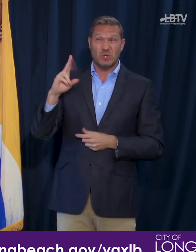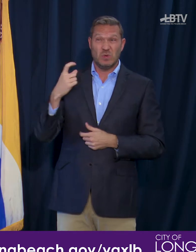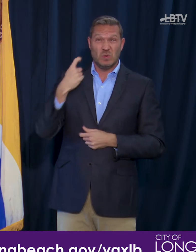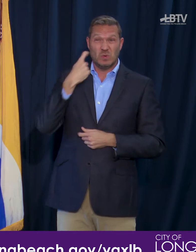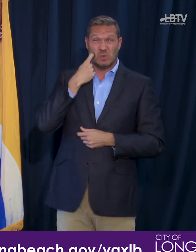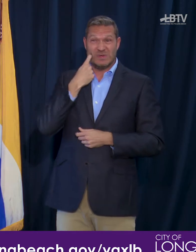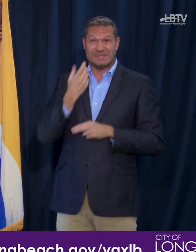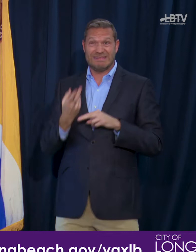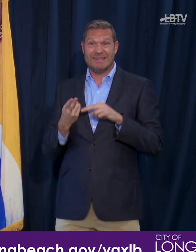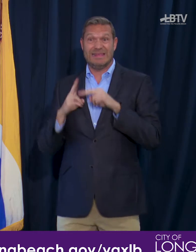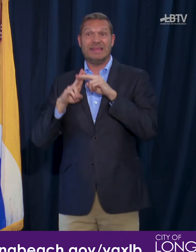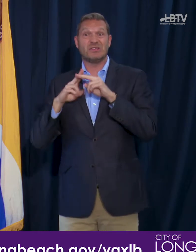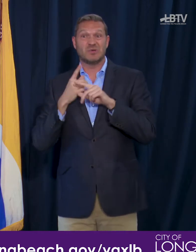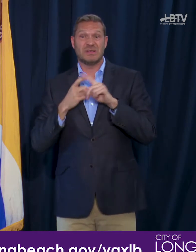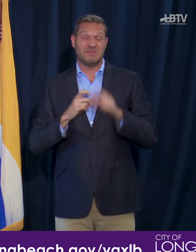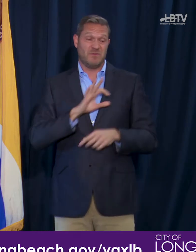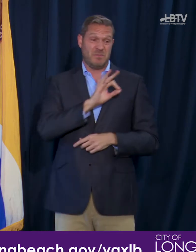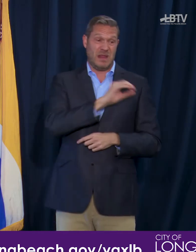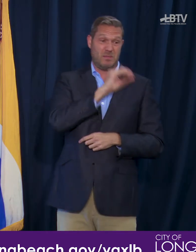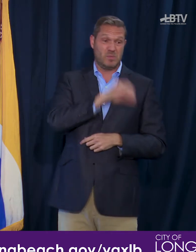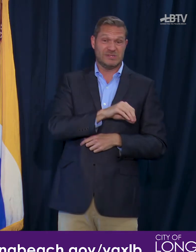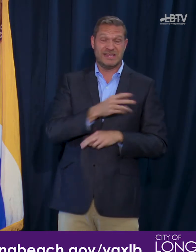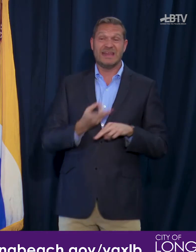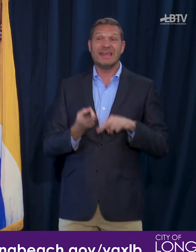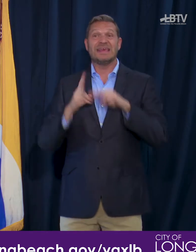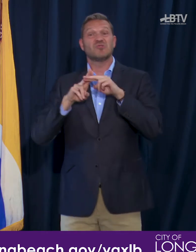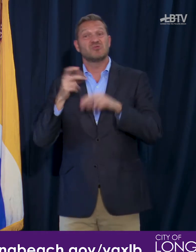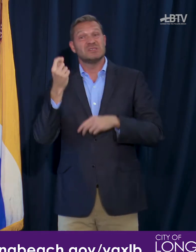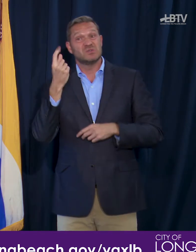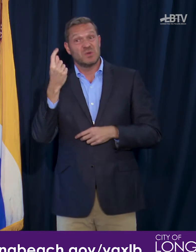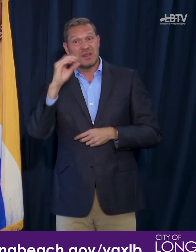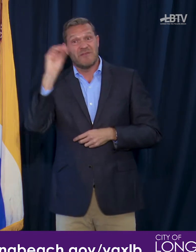9 percent to 11 percent in these hospitals as well.